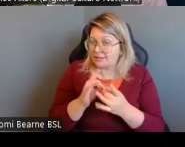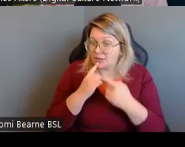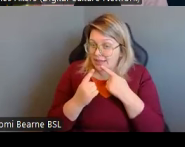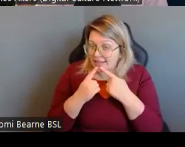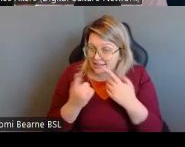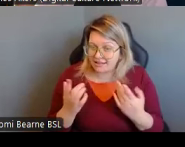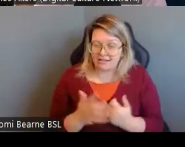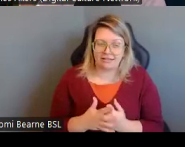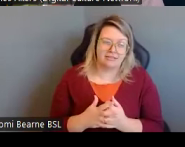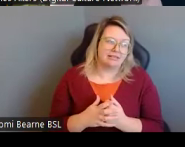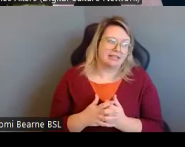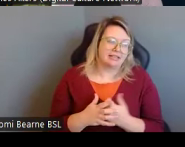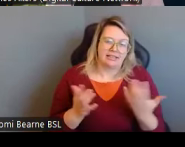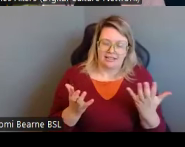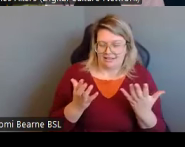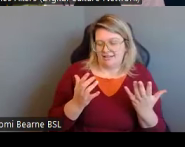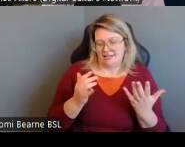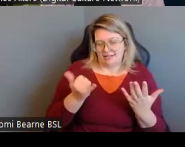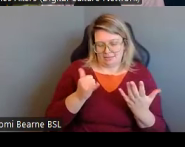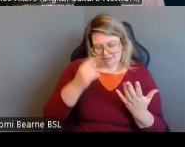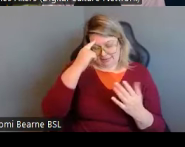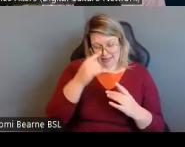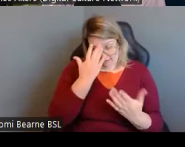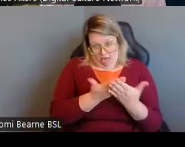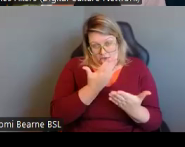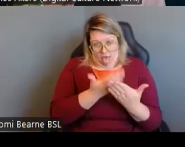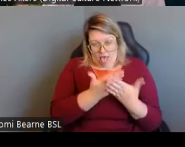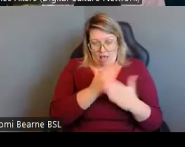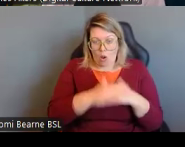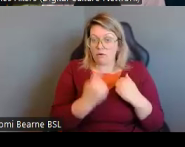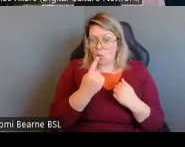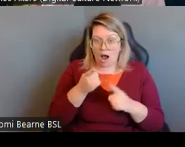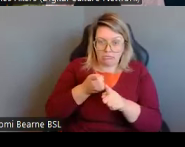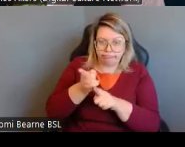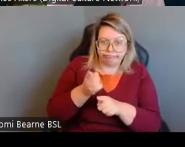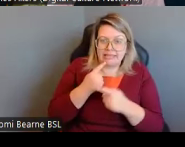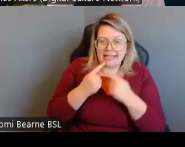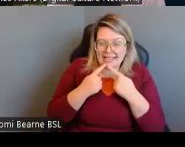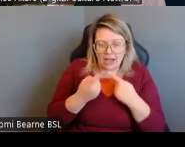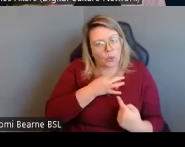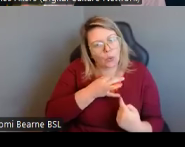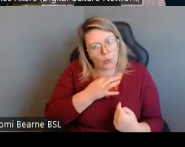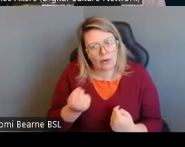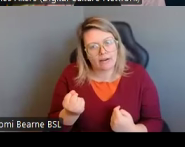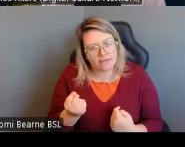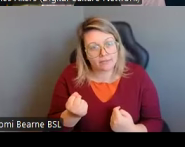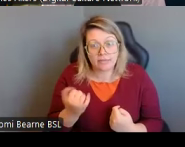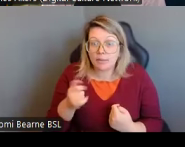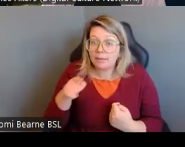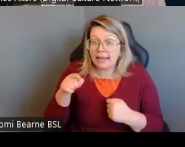and the importance of it above all else. Now, there's risks around that, as I said. If something happens to that horse,